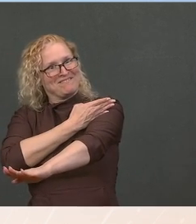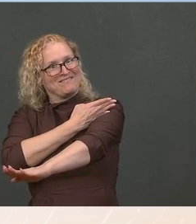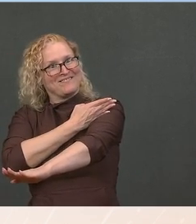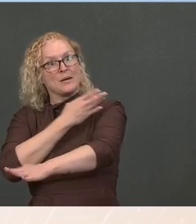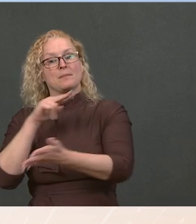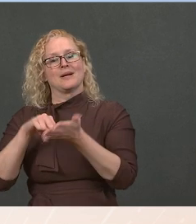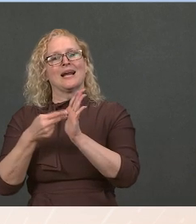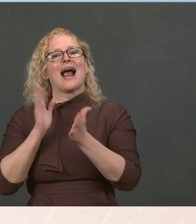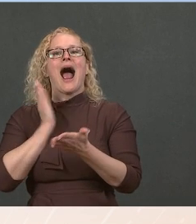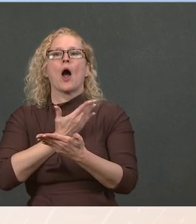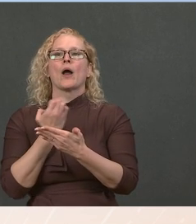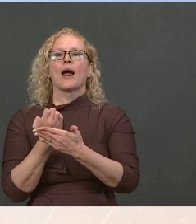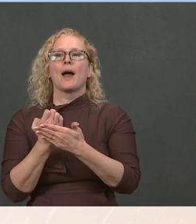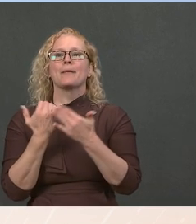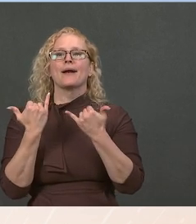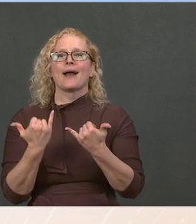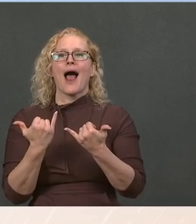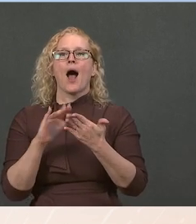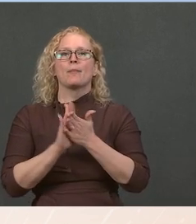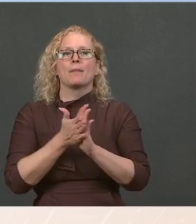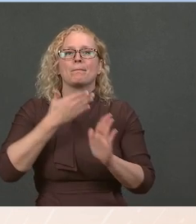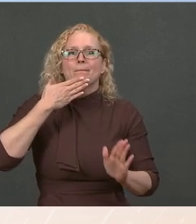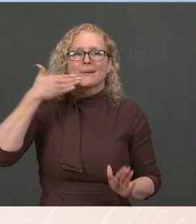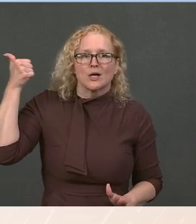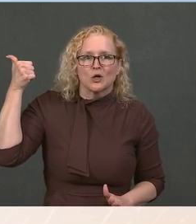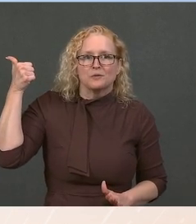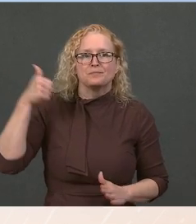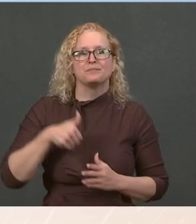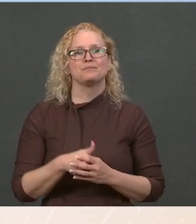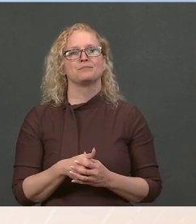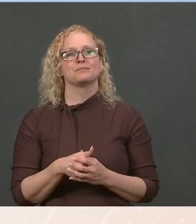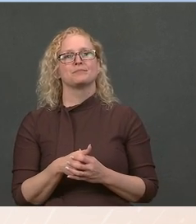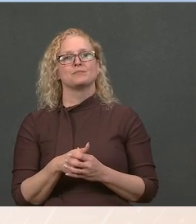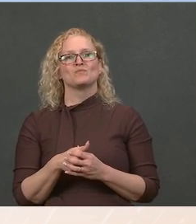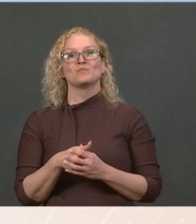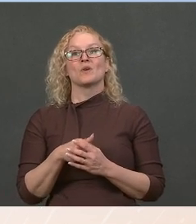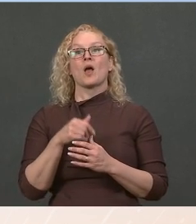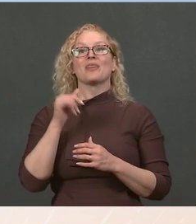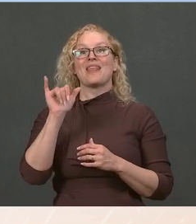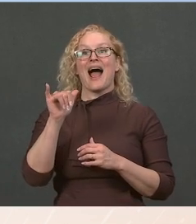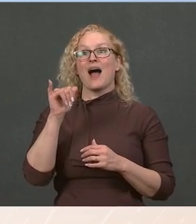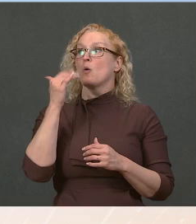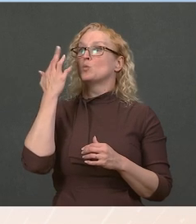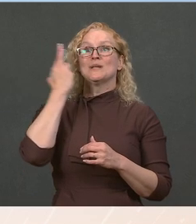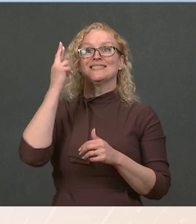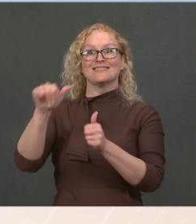and the reason why is because of the American Rescue Plan. The reason why is because we're getting shots into the -- in people's arms.